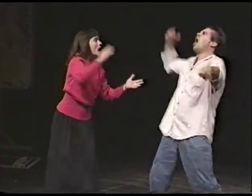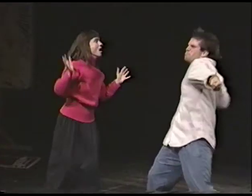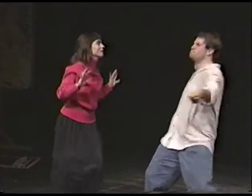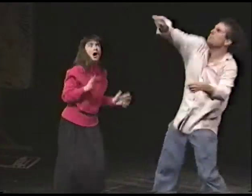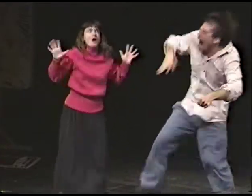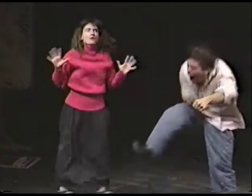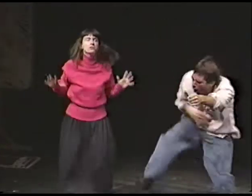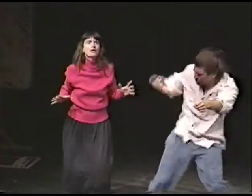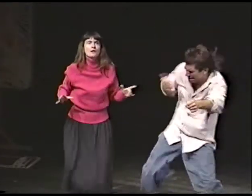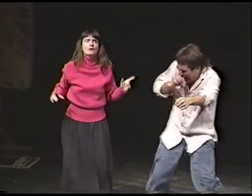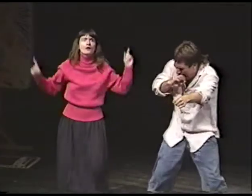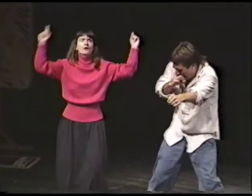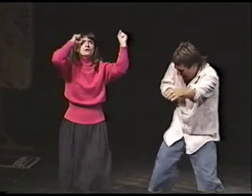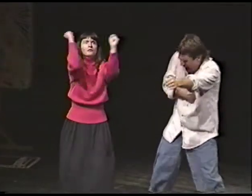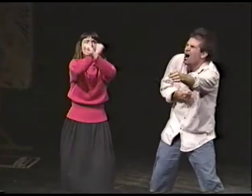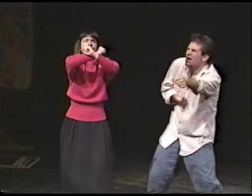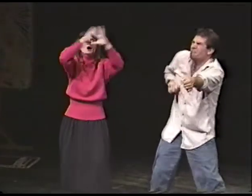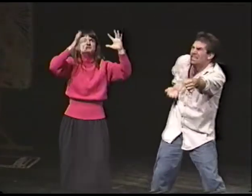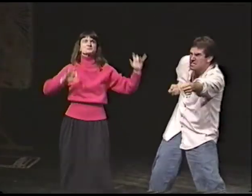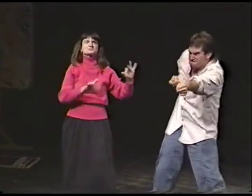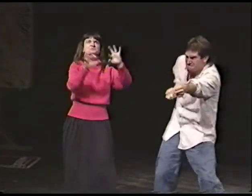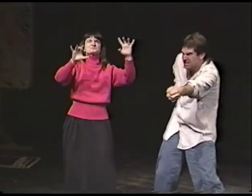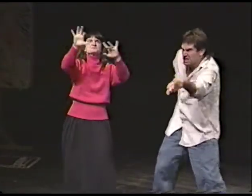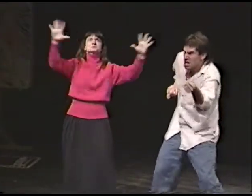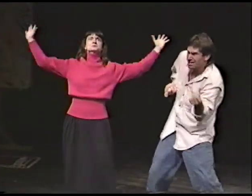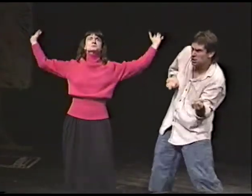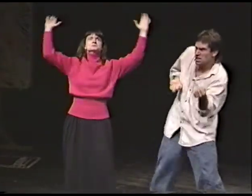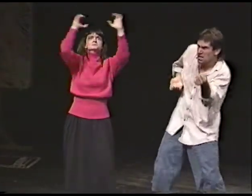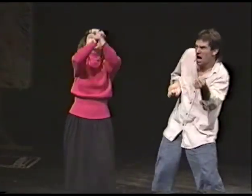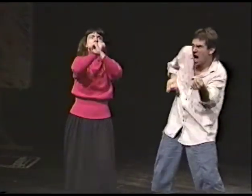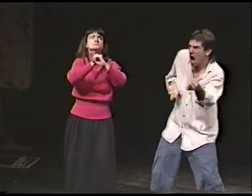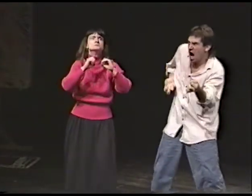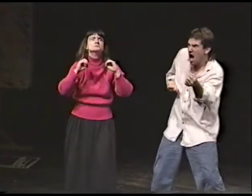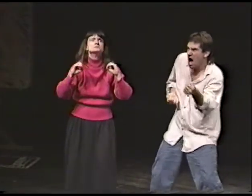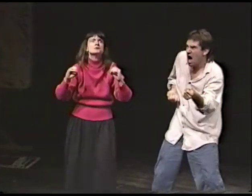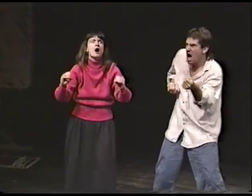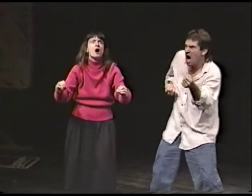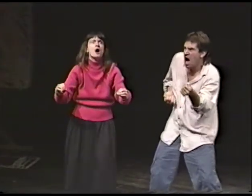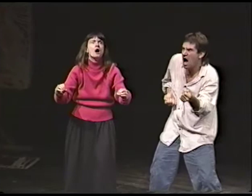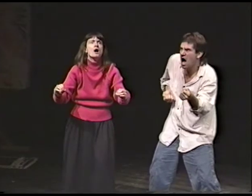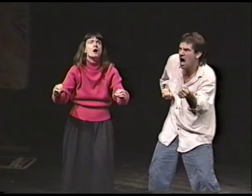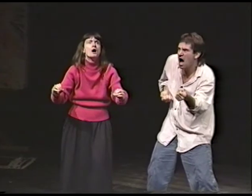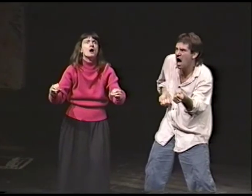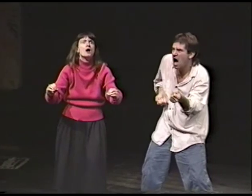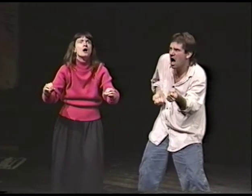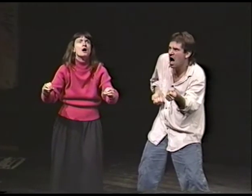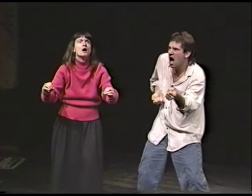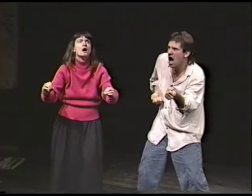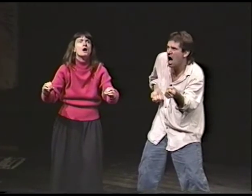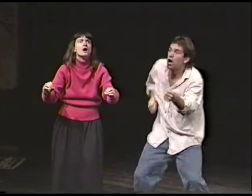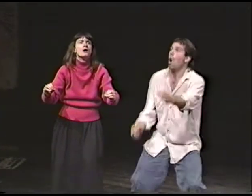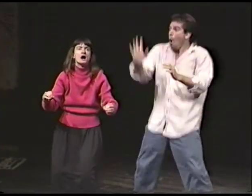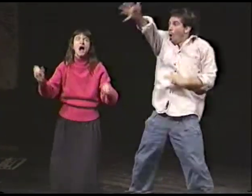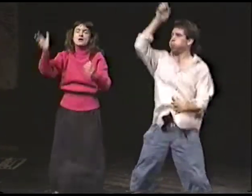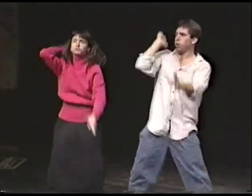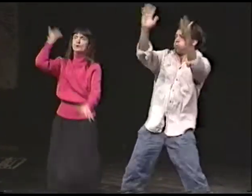I don't care! Windshield, shattering. But it was all in my mind.